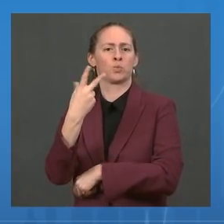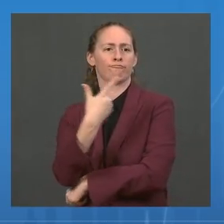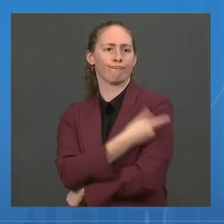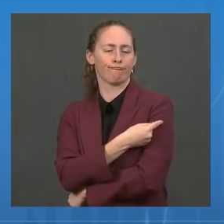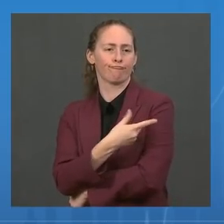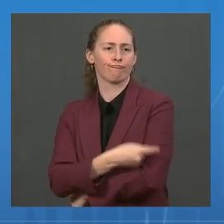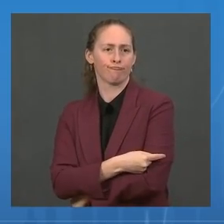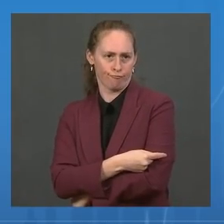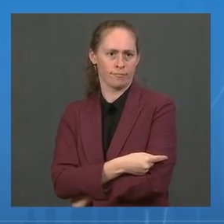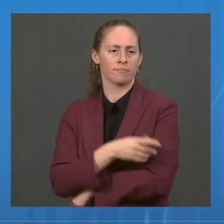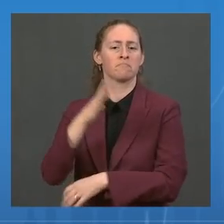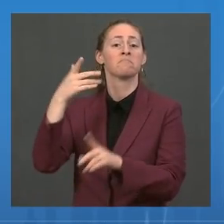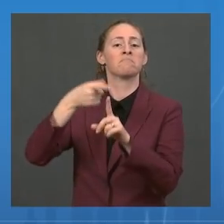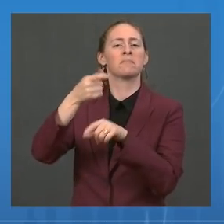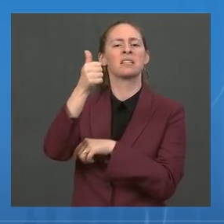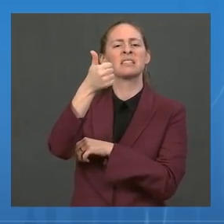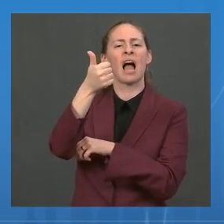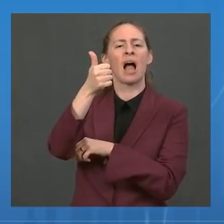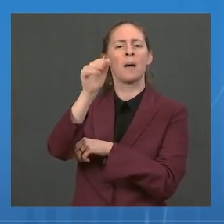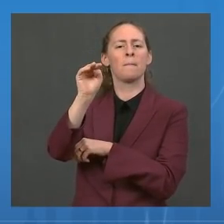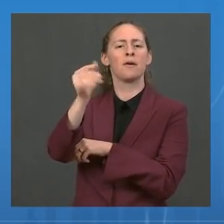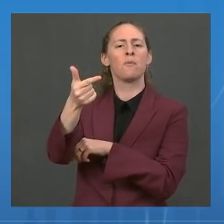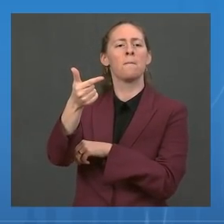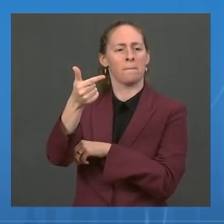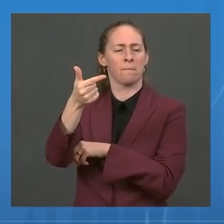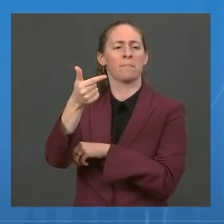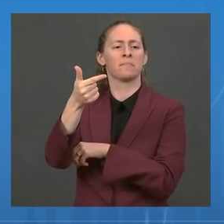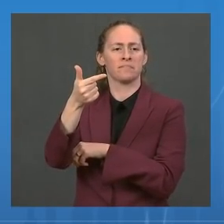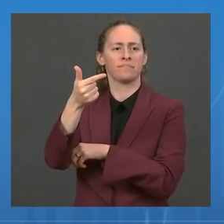Again, the FDA will make a regulatory determination,